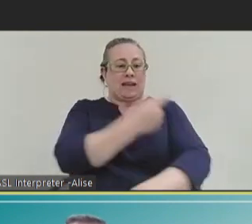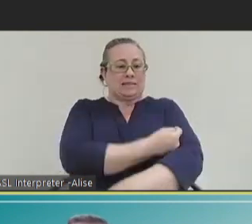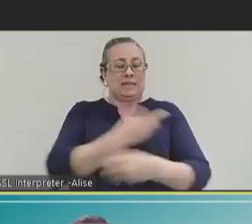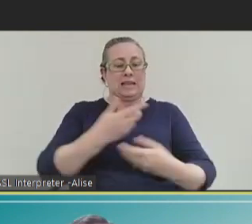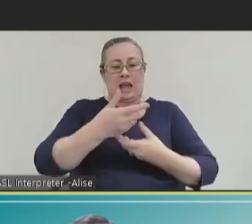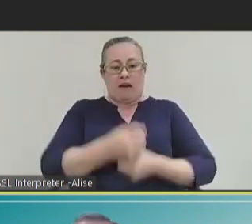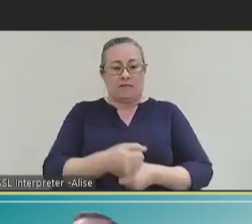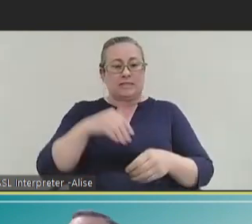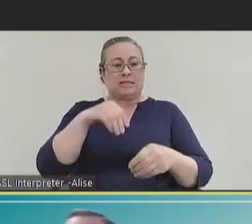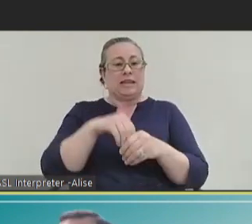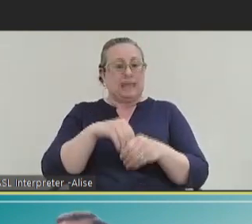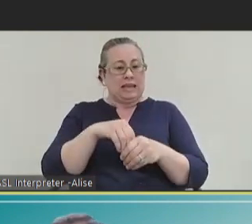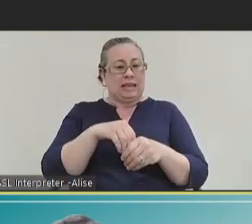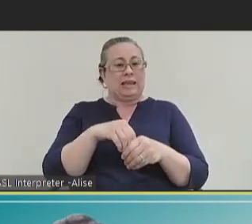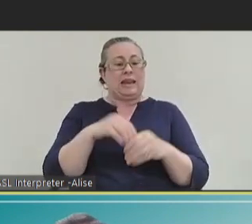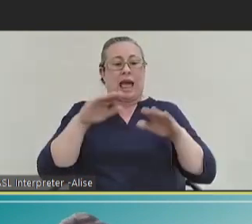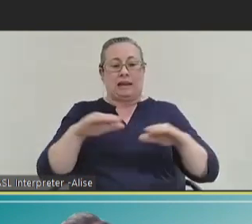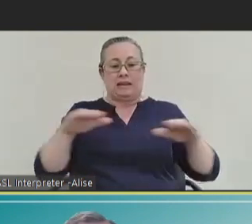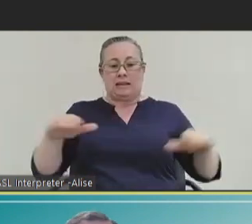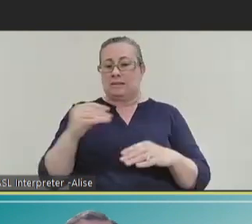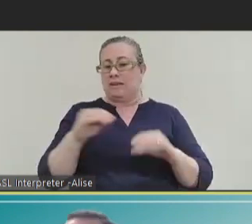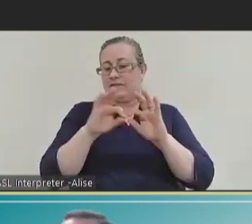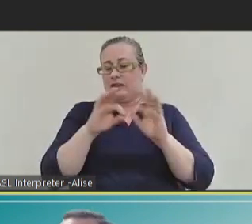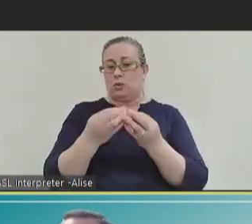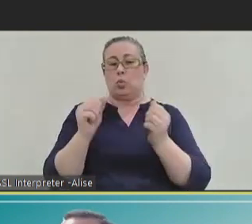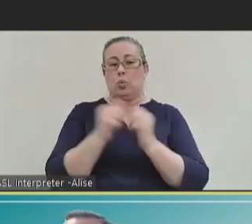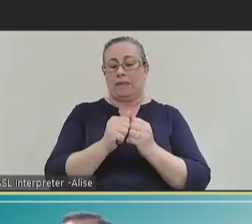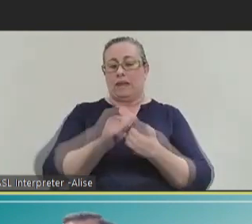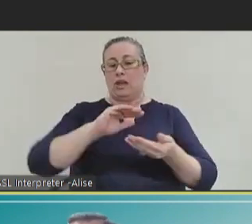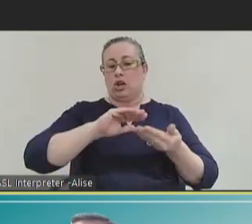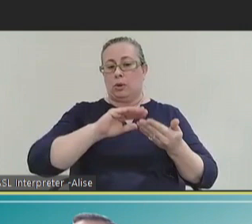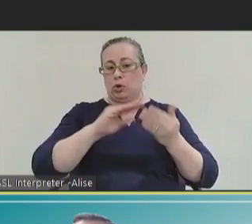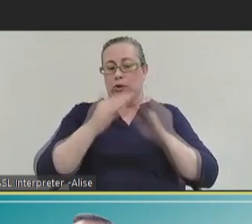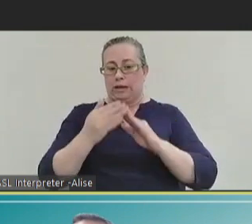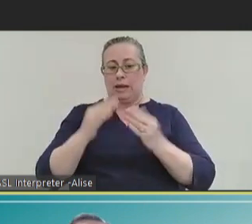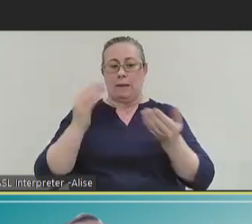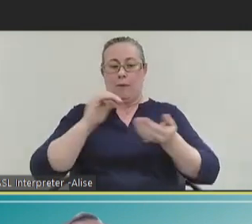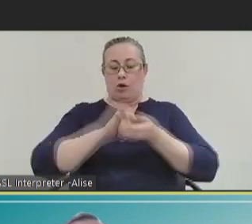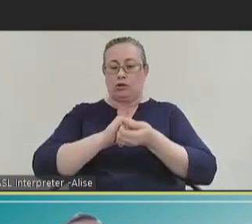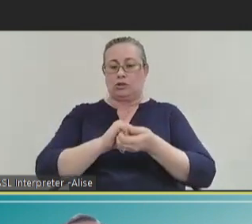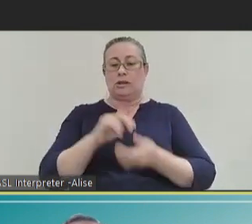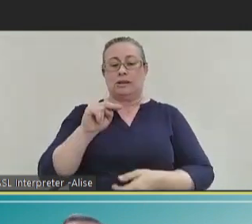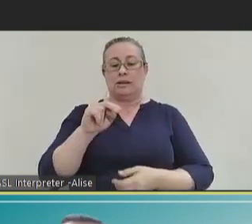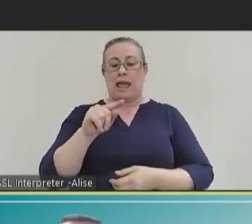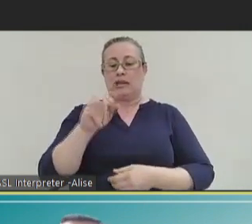and Their Families Through Community Partnerships. So, NACCHO is funding five local health